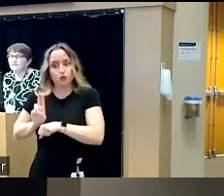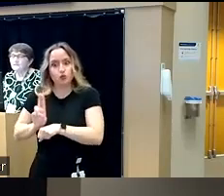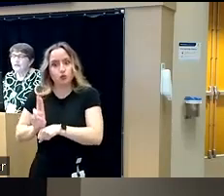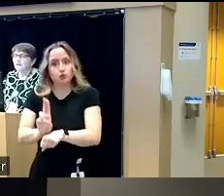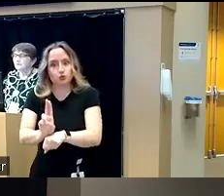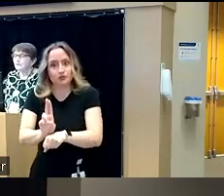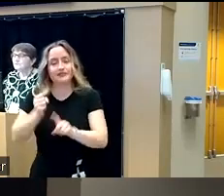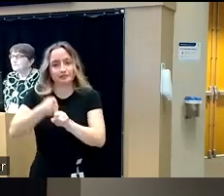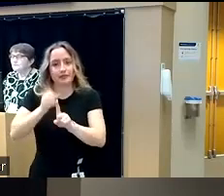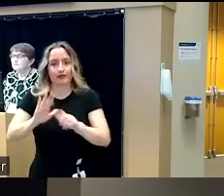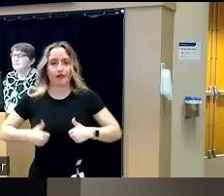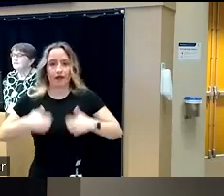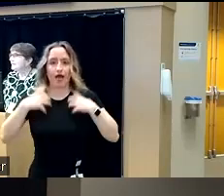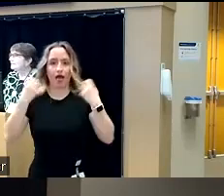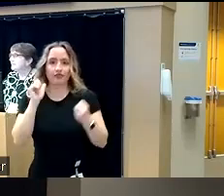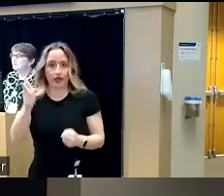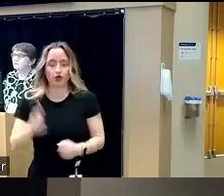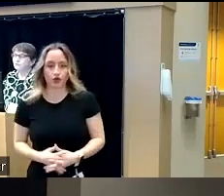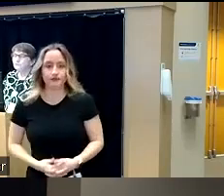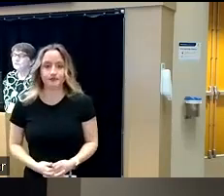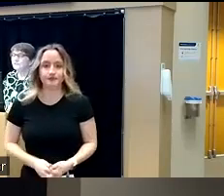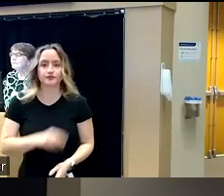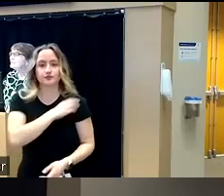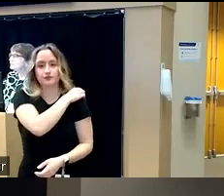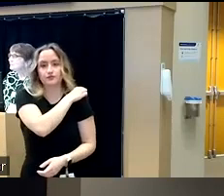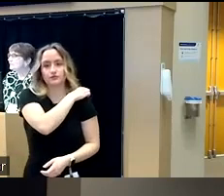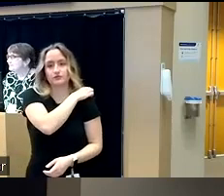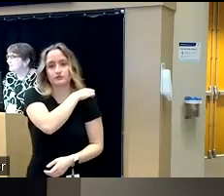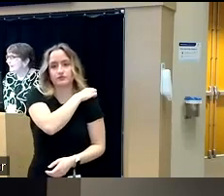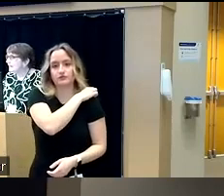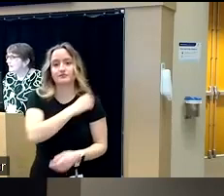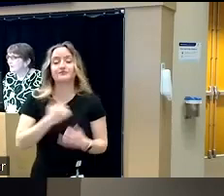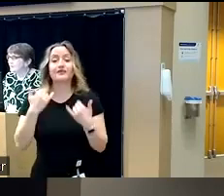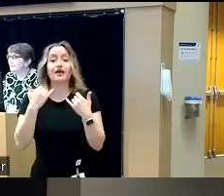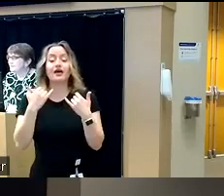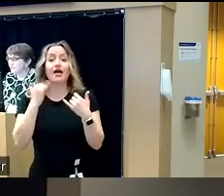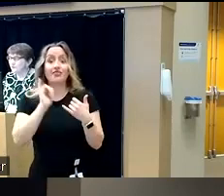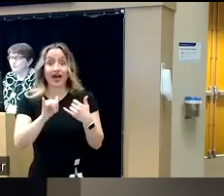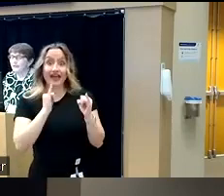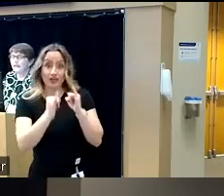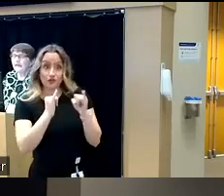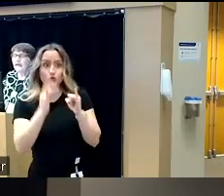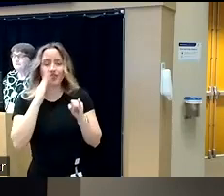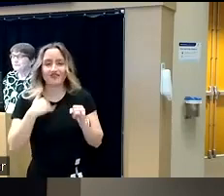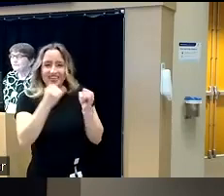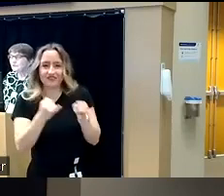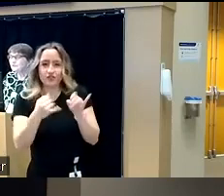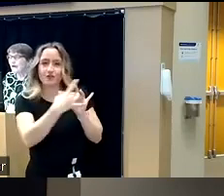participants then give medical students individual feedback about their interviewing and believe it